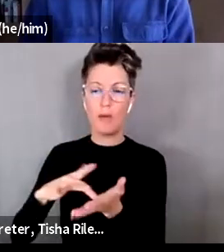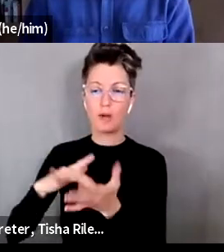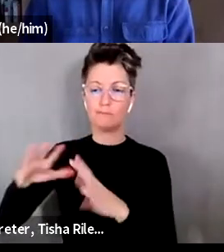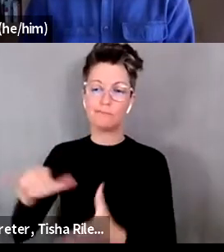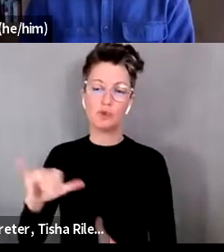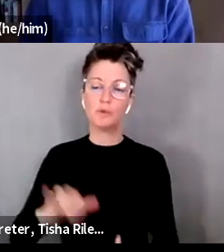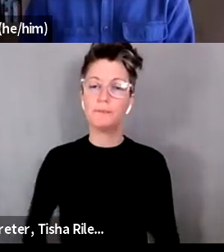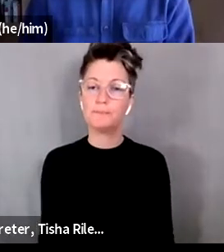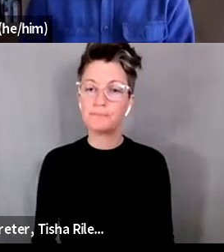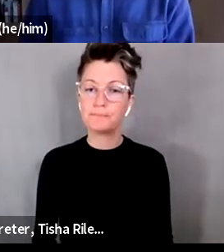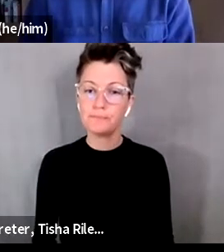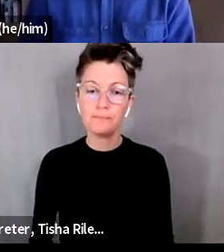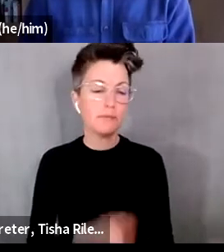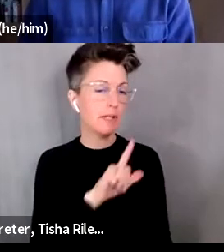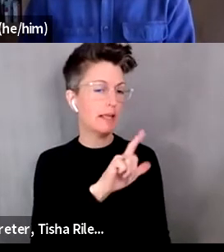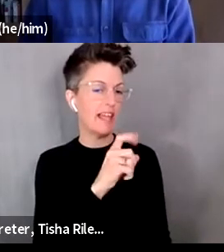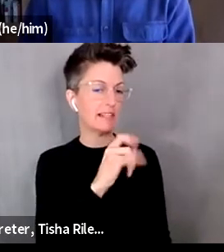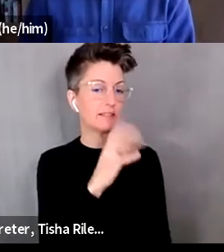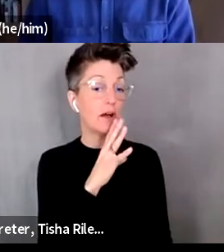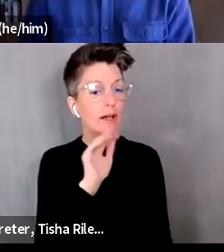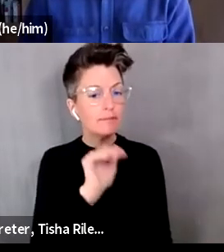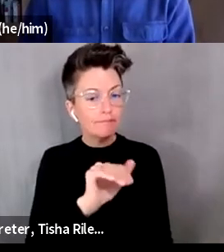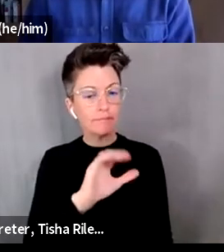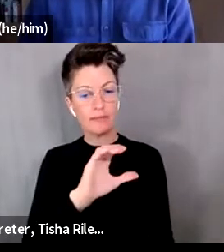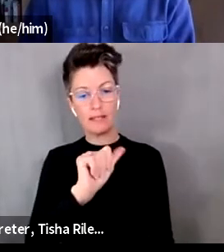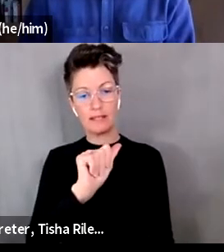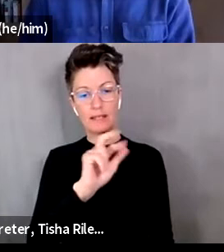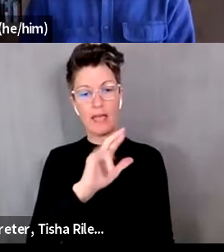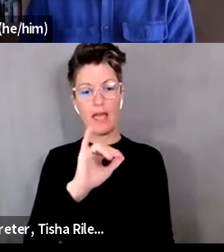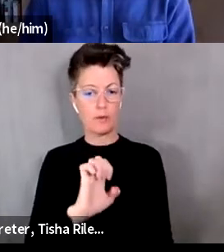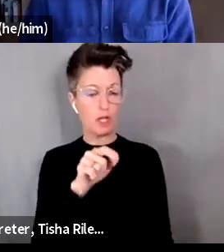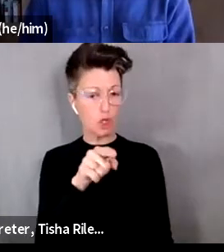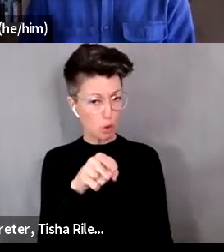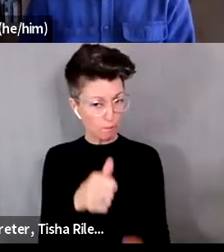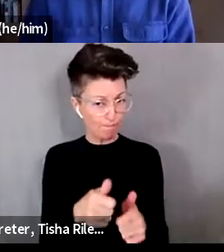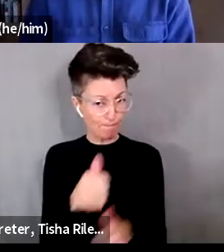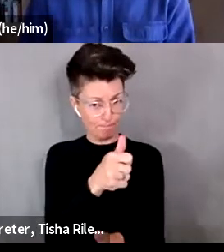And Carrie Lozano, I wanna turn to you, You're executive producer on this project.